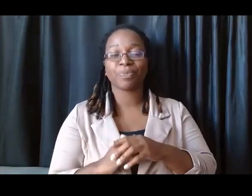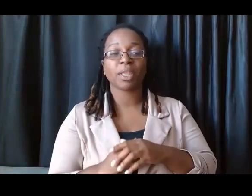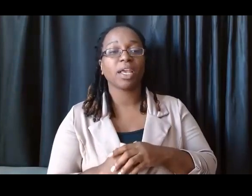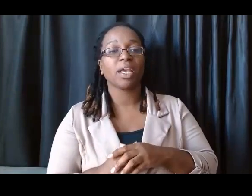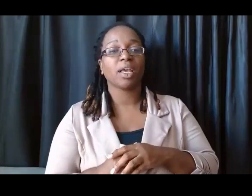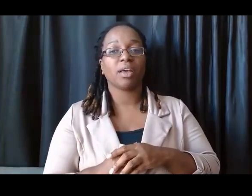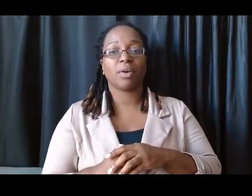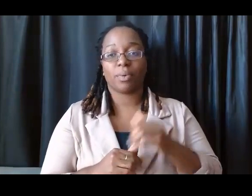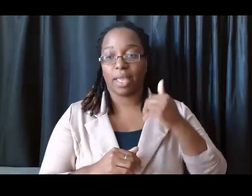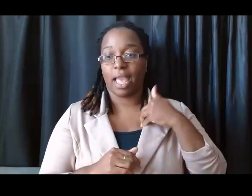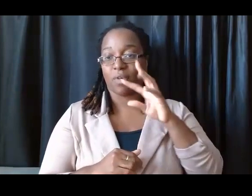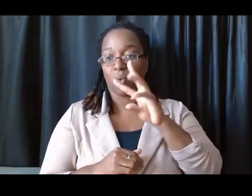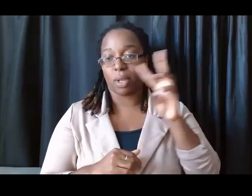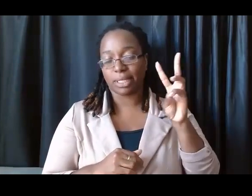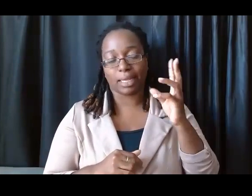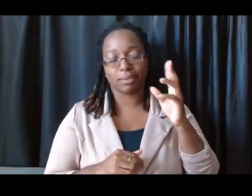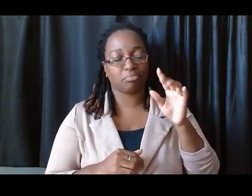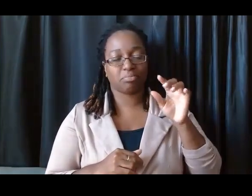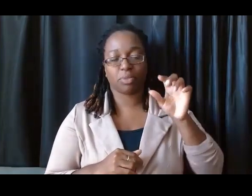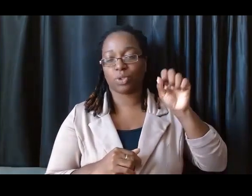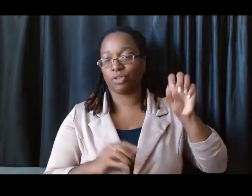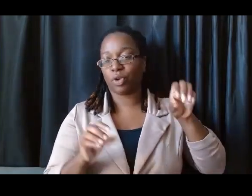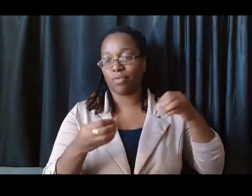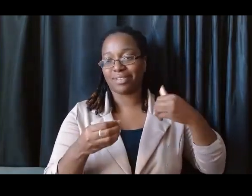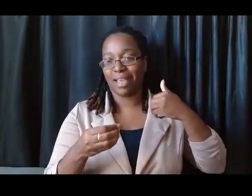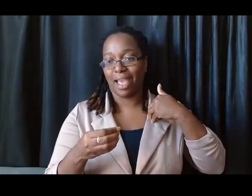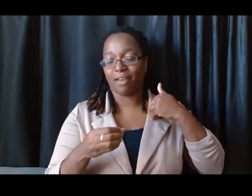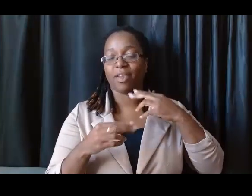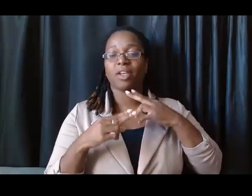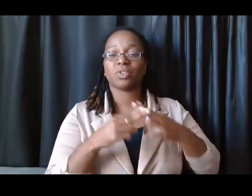a website social security has called understanding SSI income.